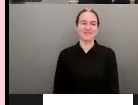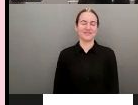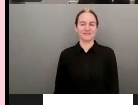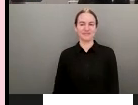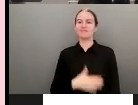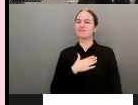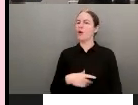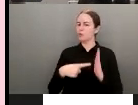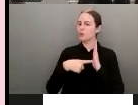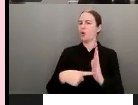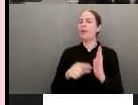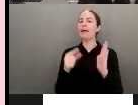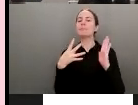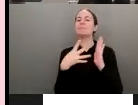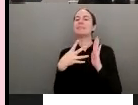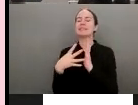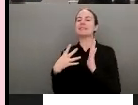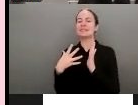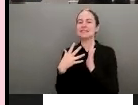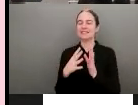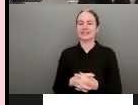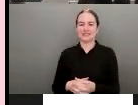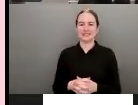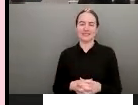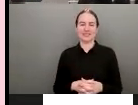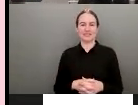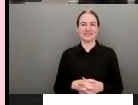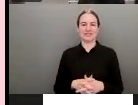of what I will live-test this one app.